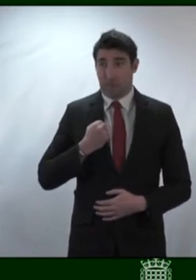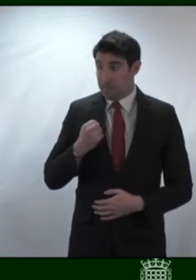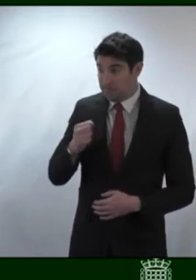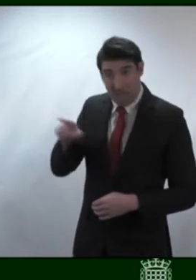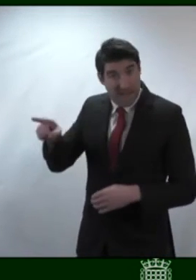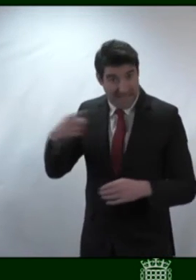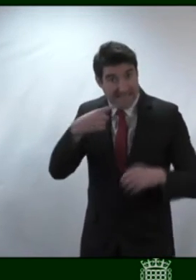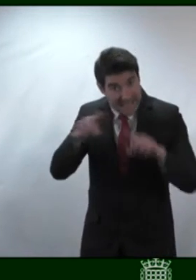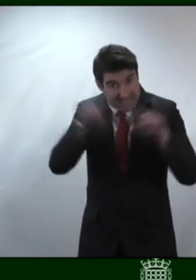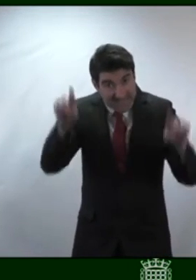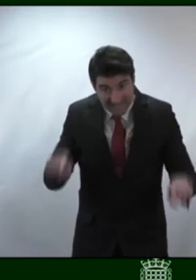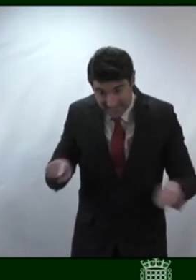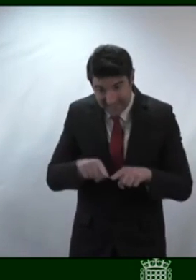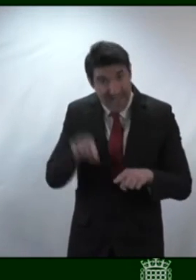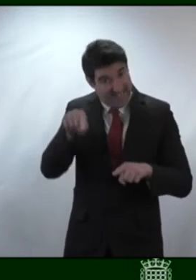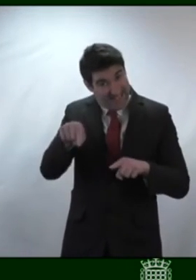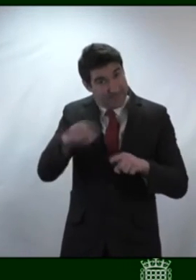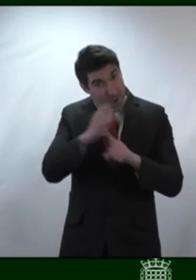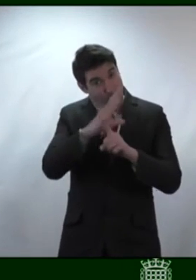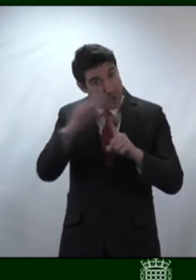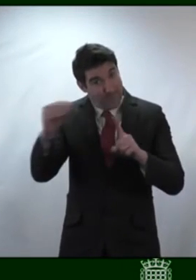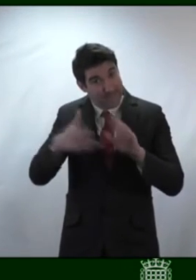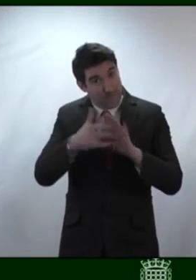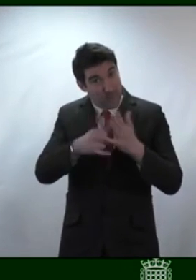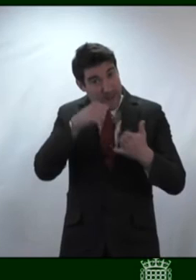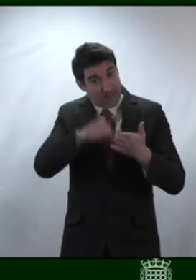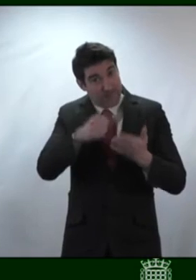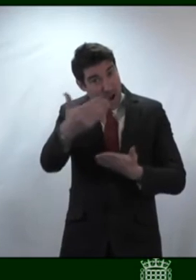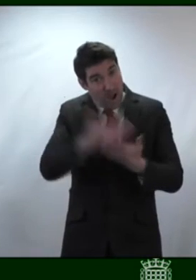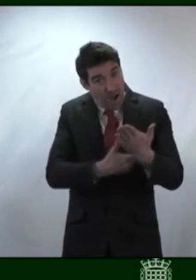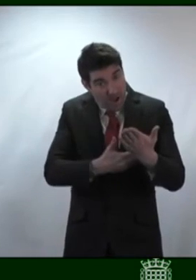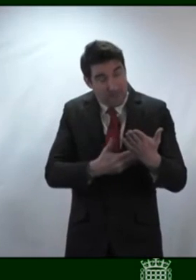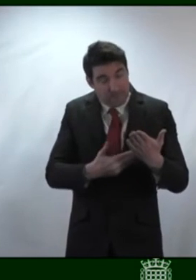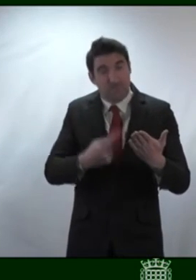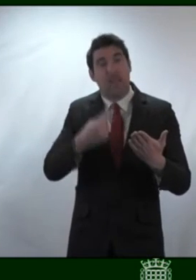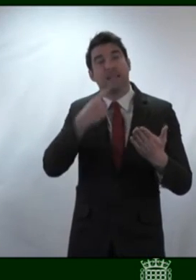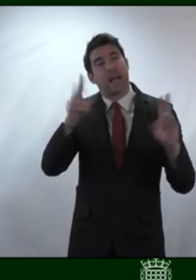The December edition, includes the advice: “Sometimes, it is better to give the WRONG answer